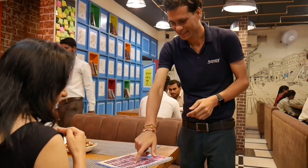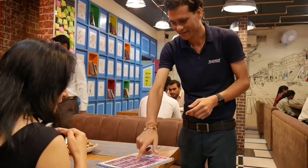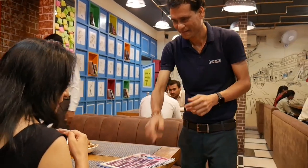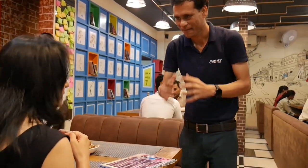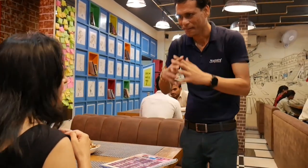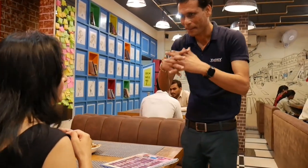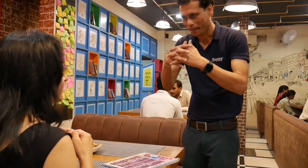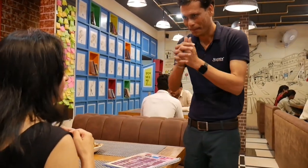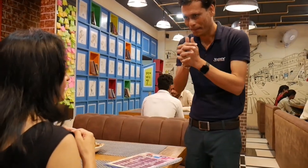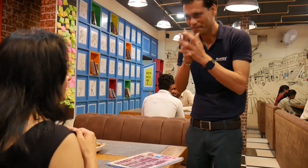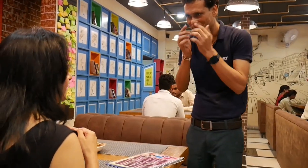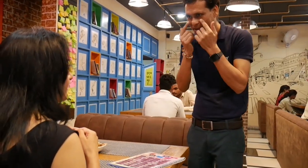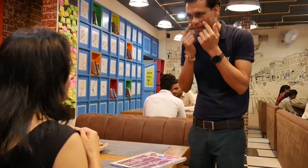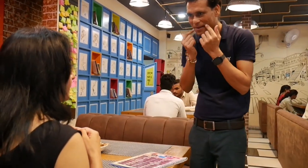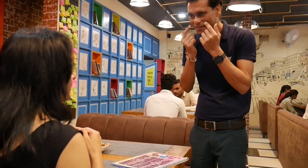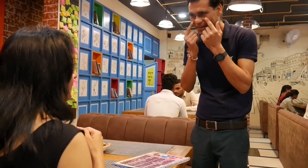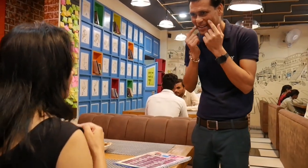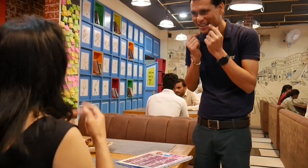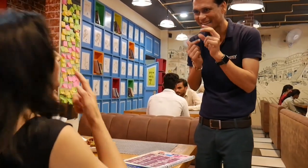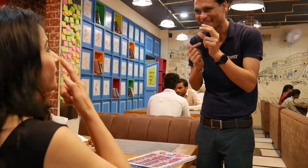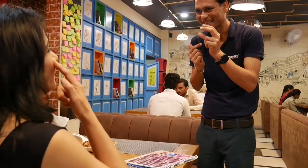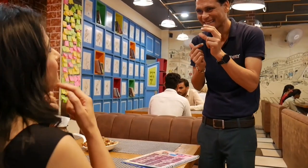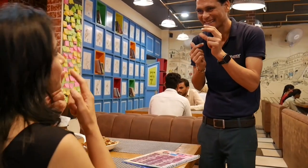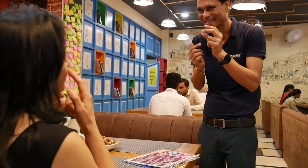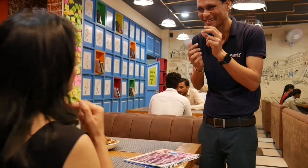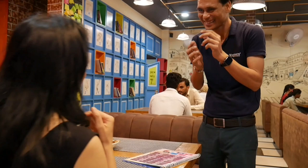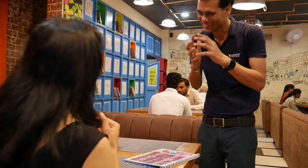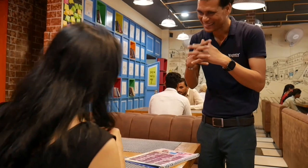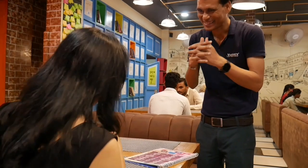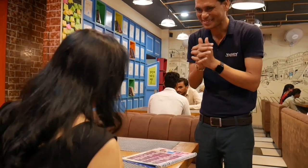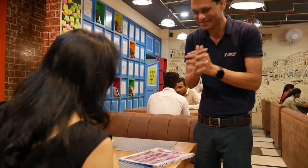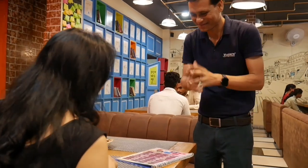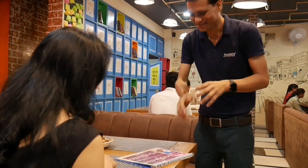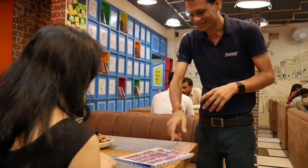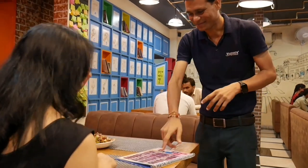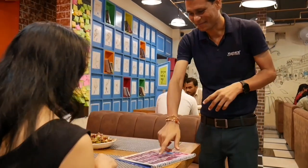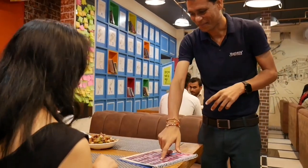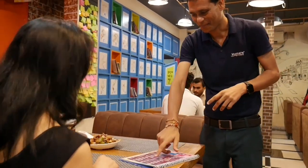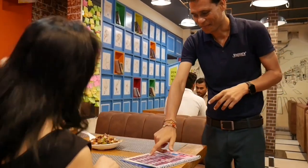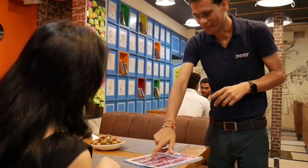onion tears